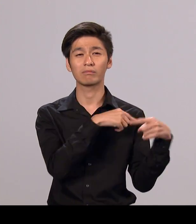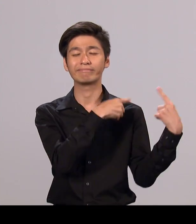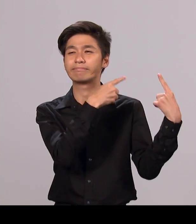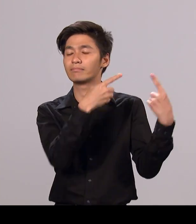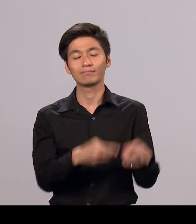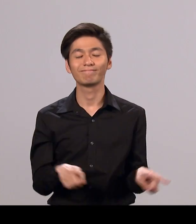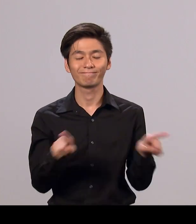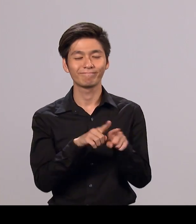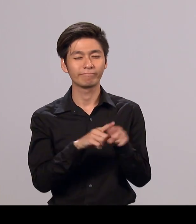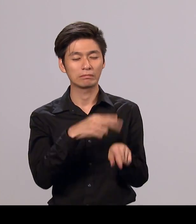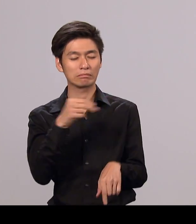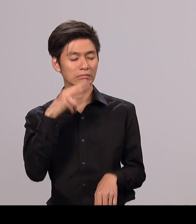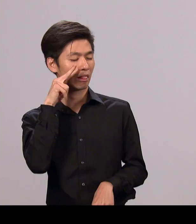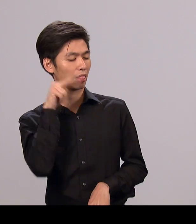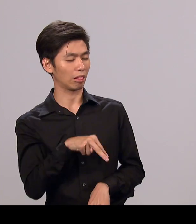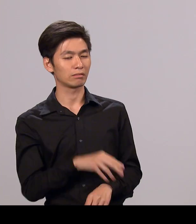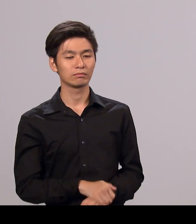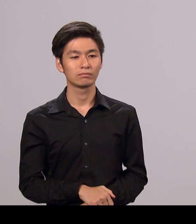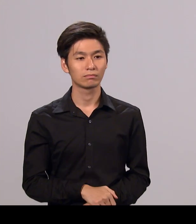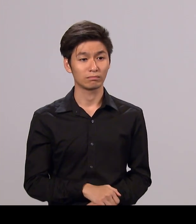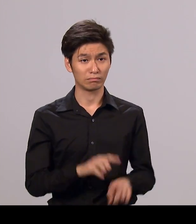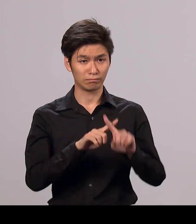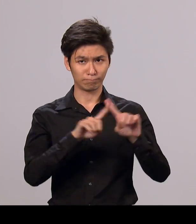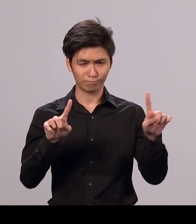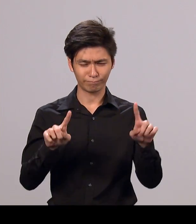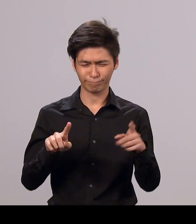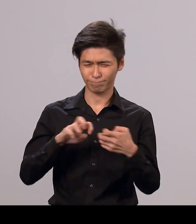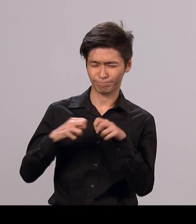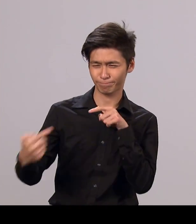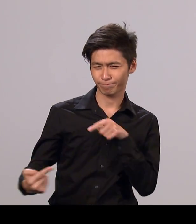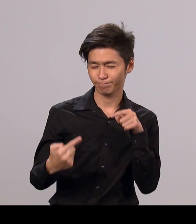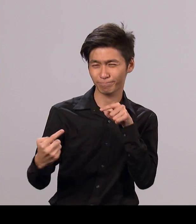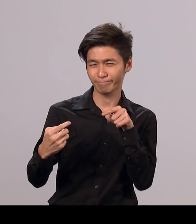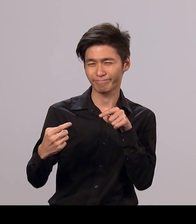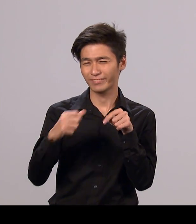but we must not let these difficulties affect our broader bilateral cooperation.